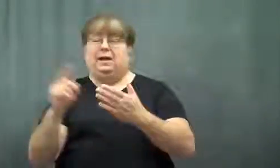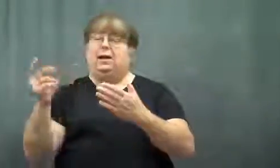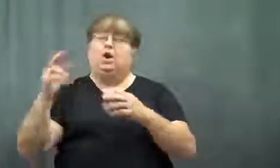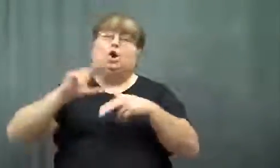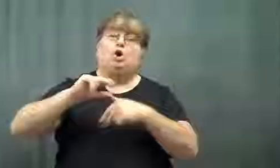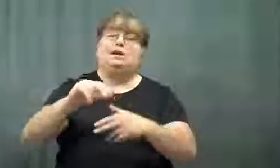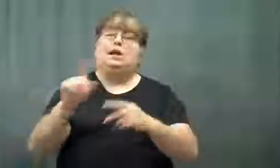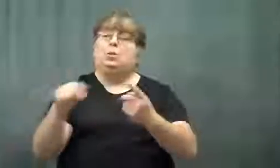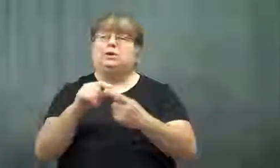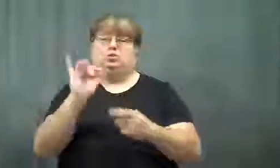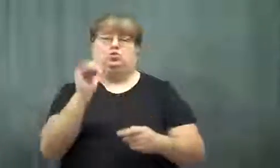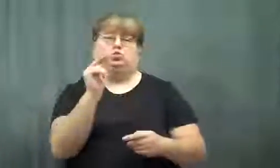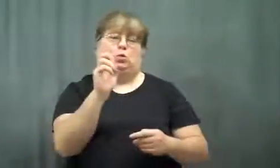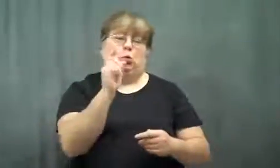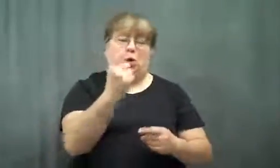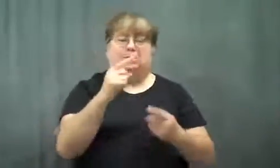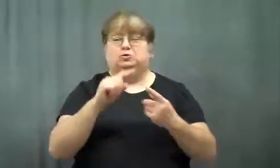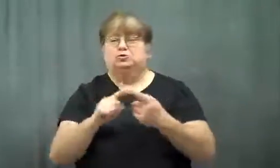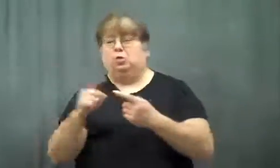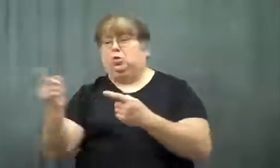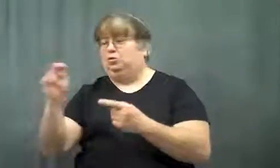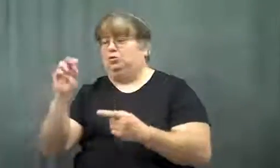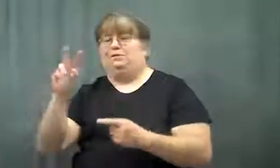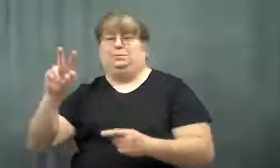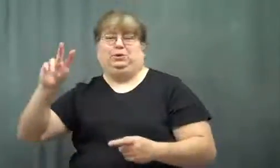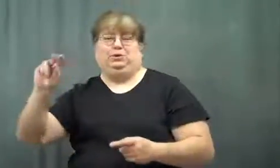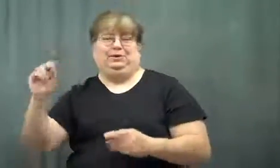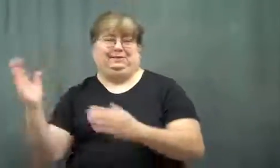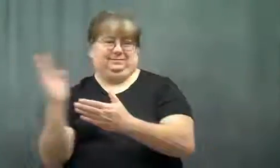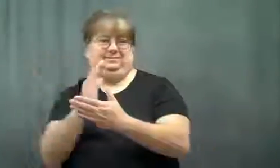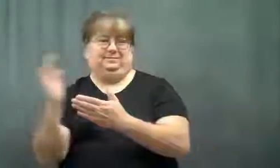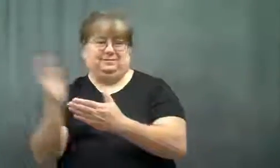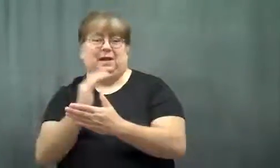hurricane season is from June 1 to November 30th.